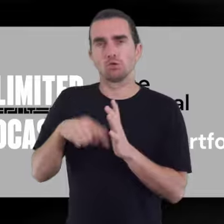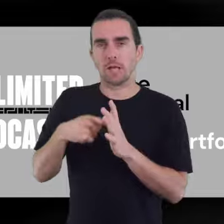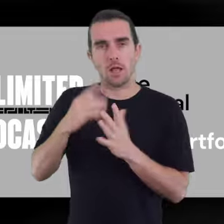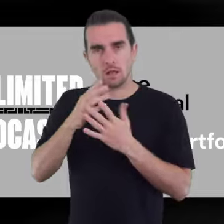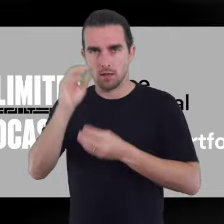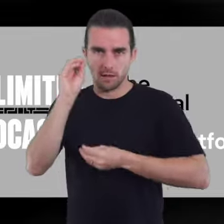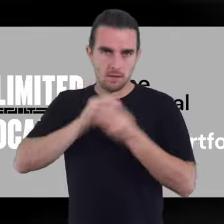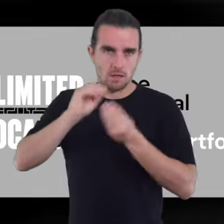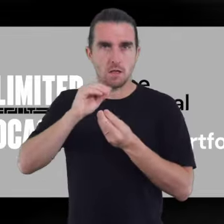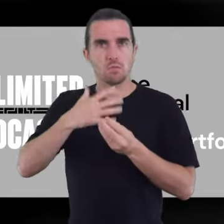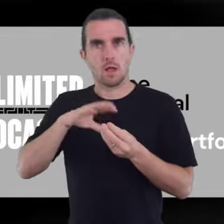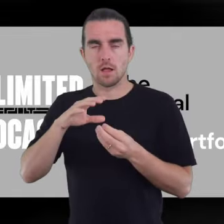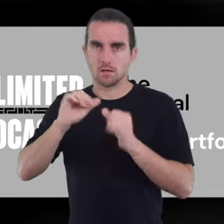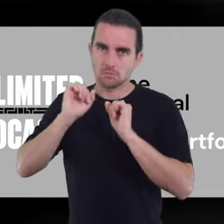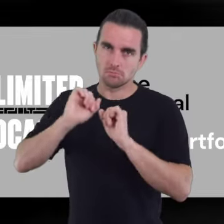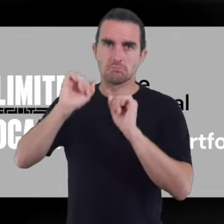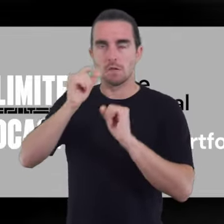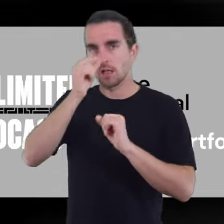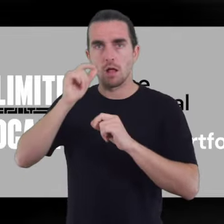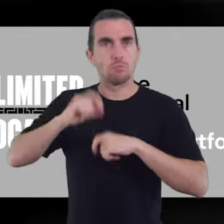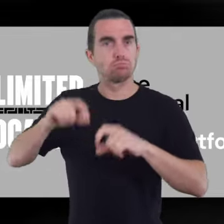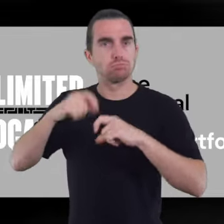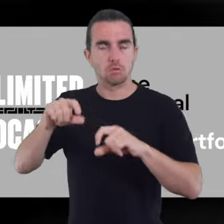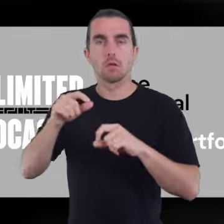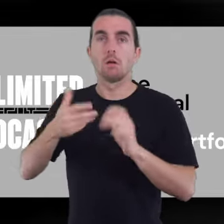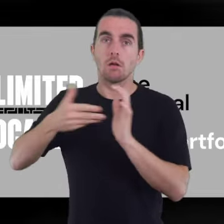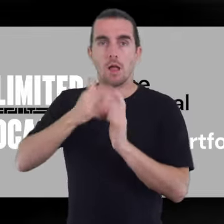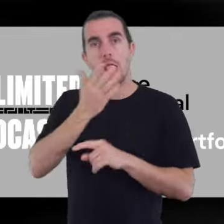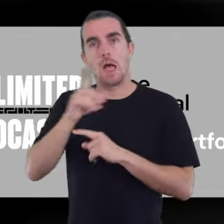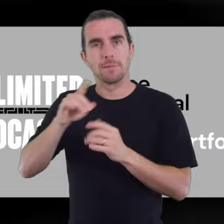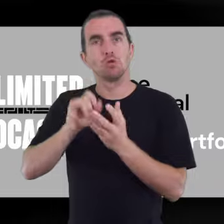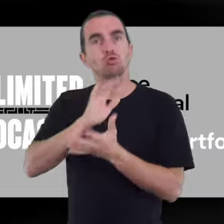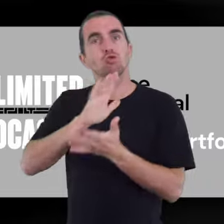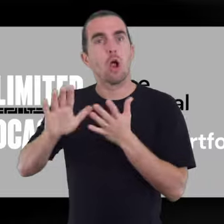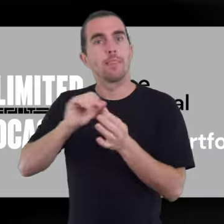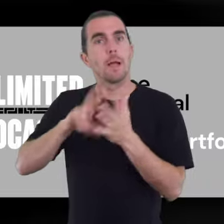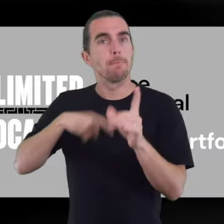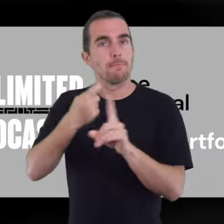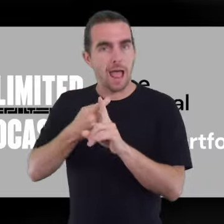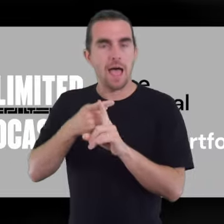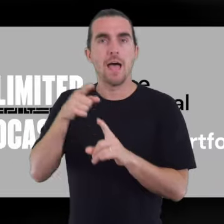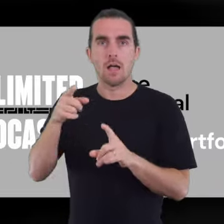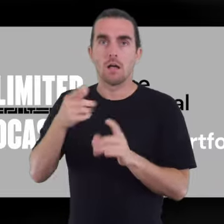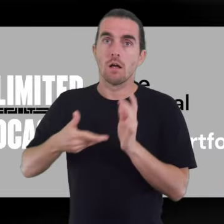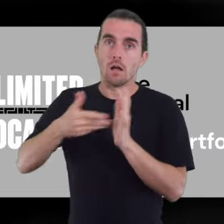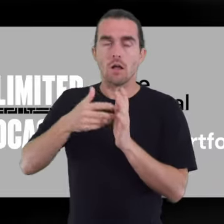to be sort of self-sustaining. Alongside the library at the South Bank and also alongside the library digitally,